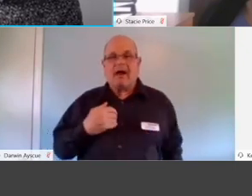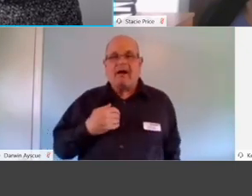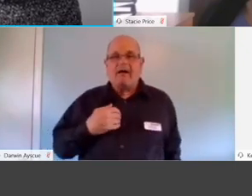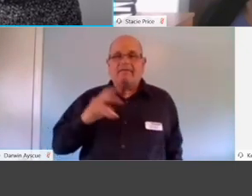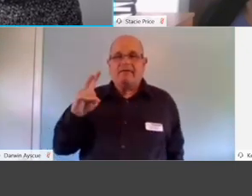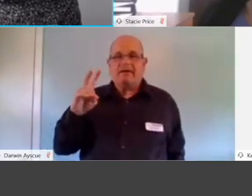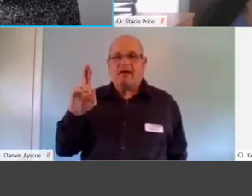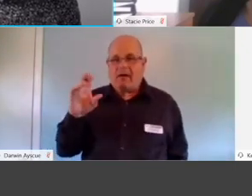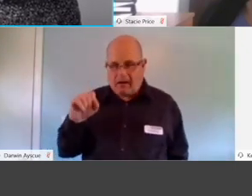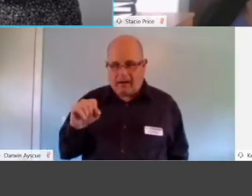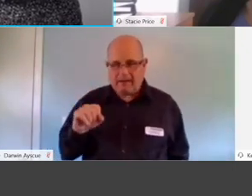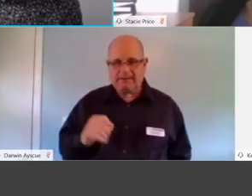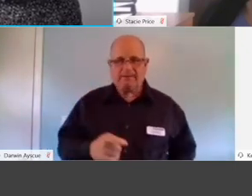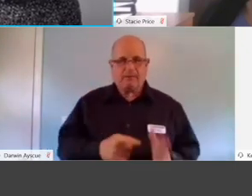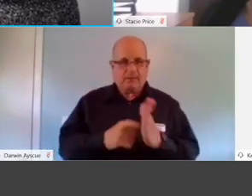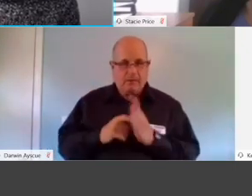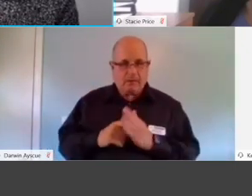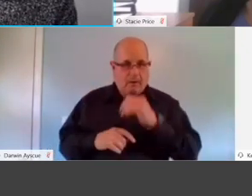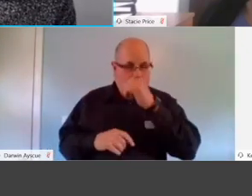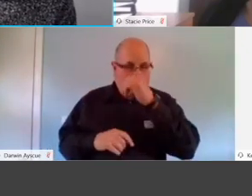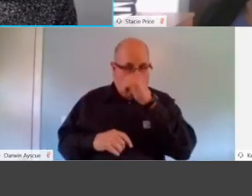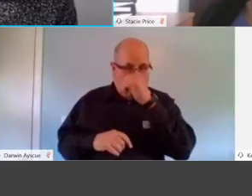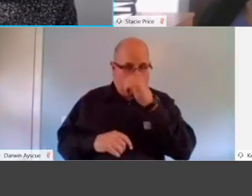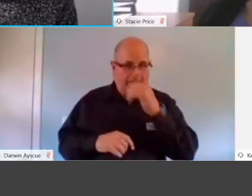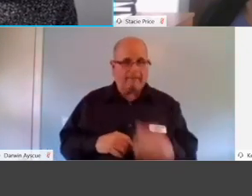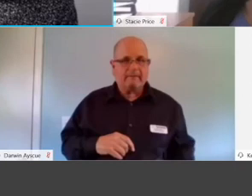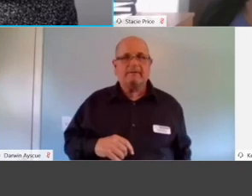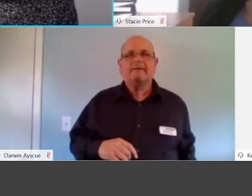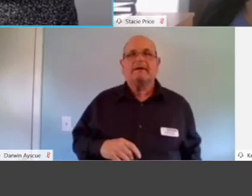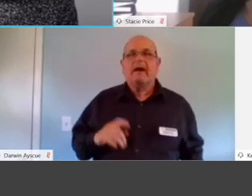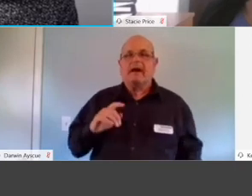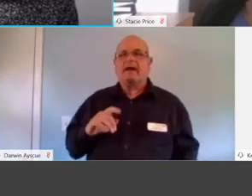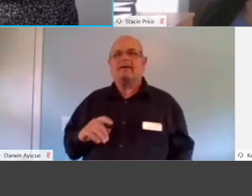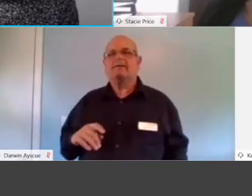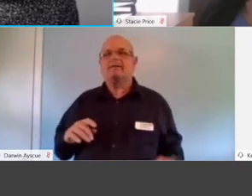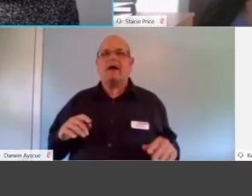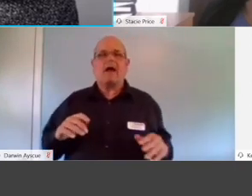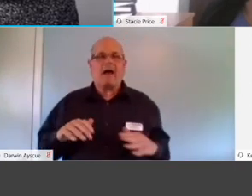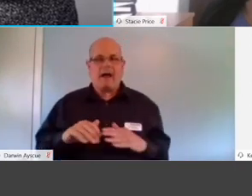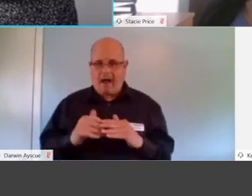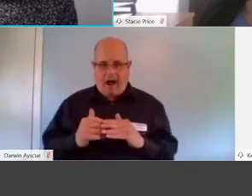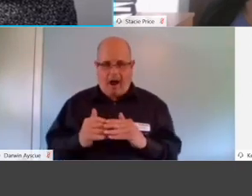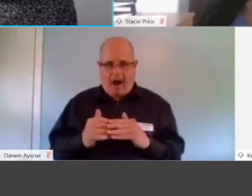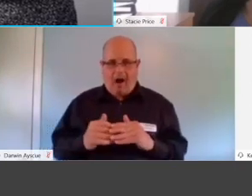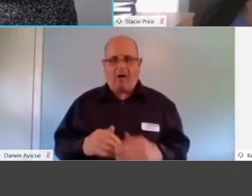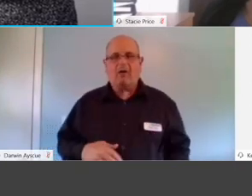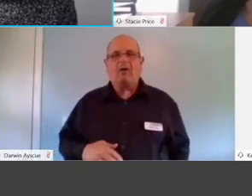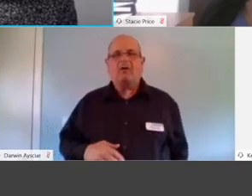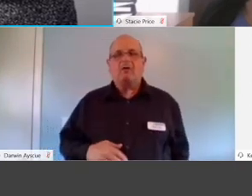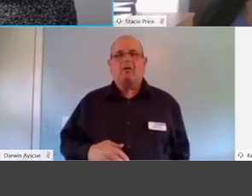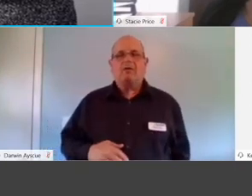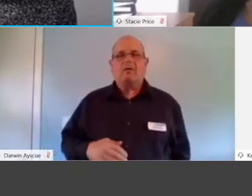a video to ask a question. And to get that relay service please call